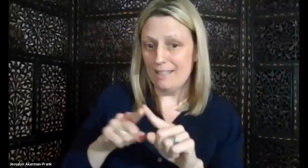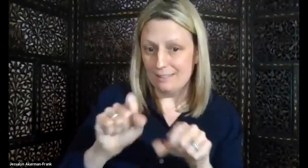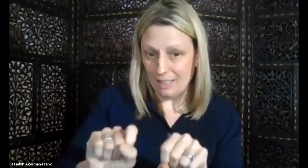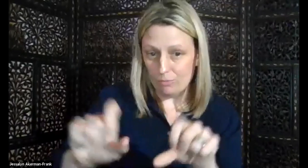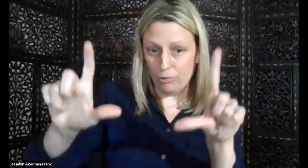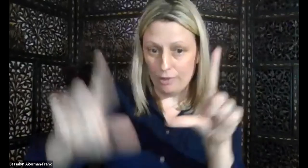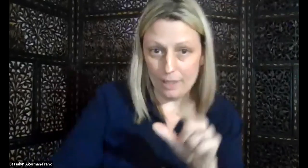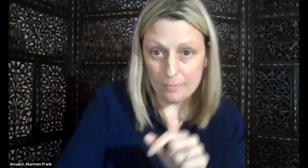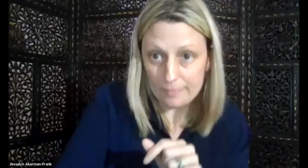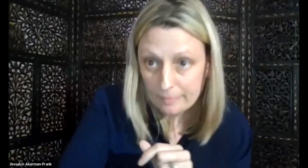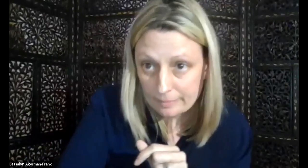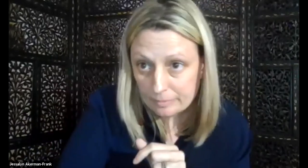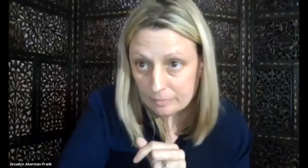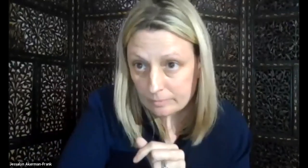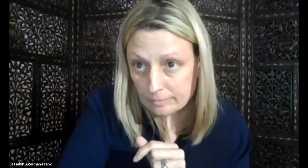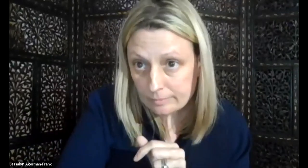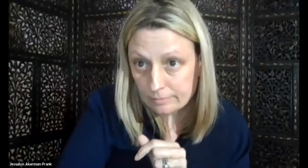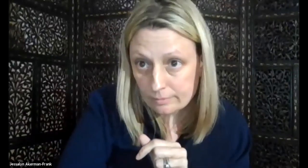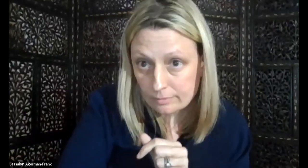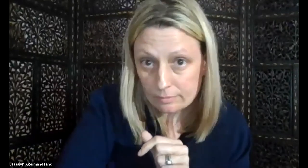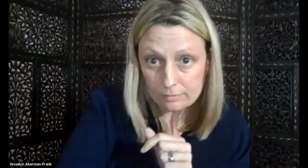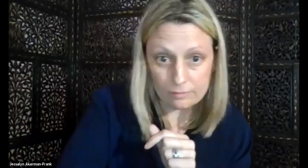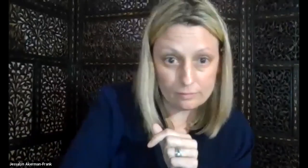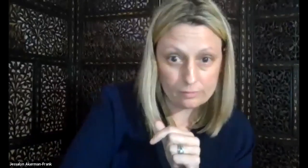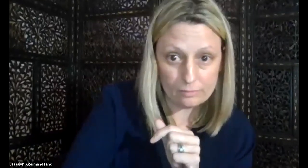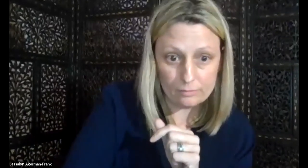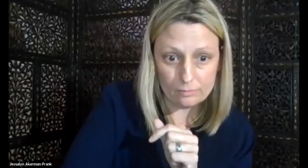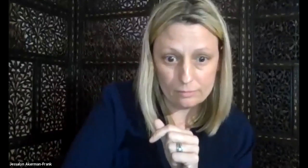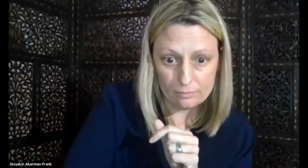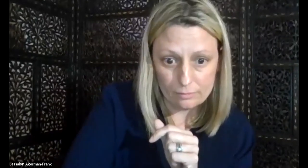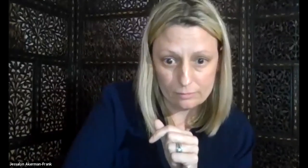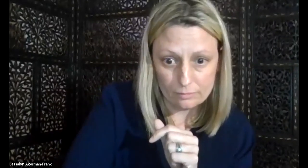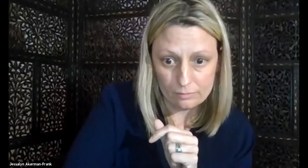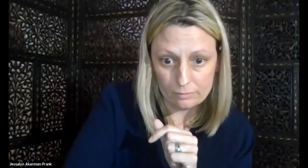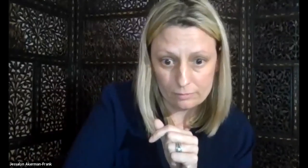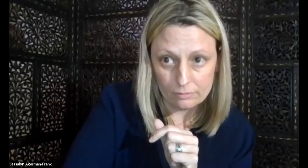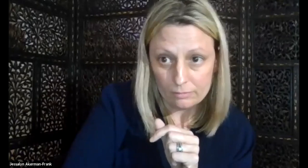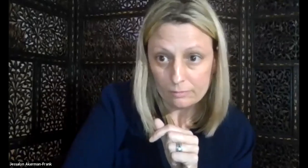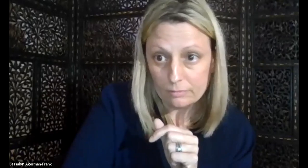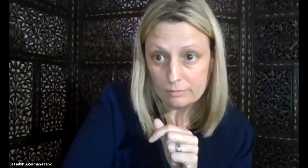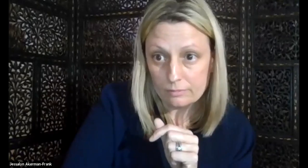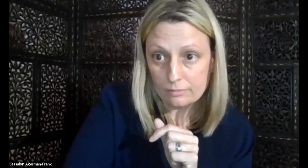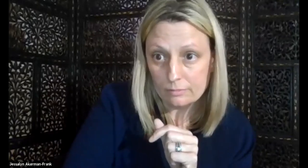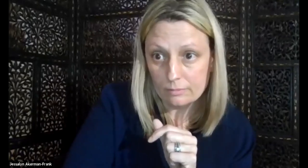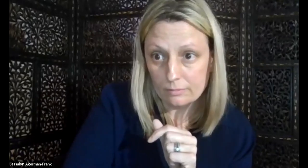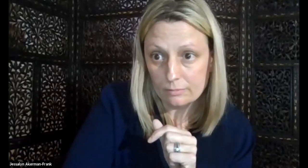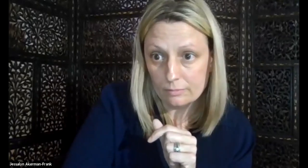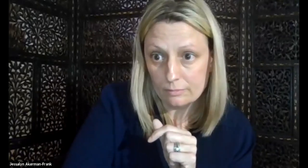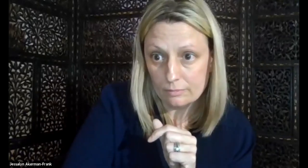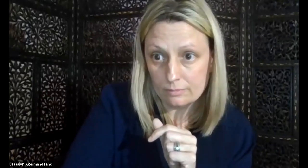able to fill out the census form.